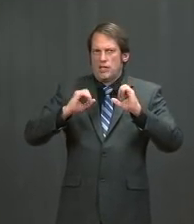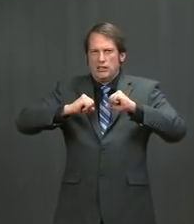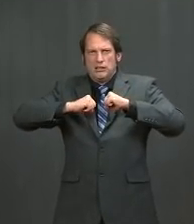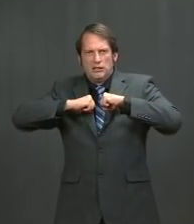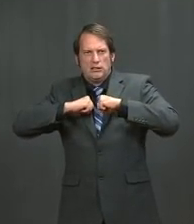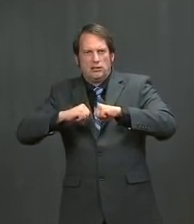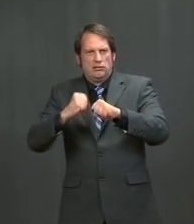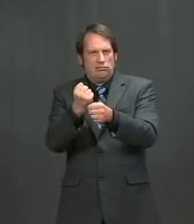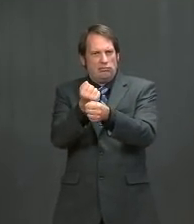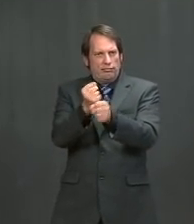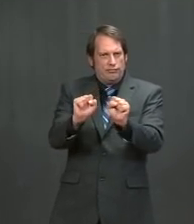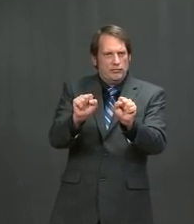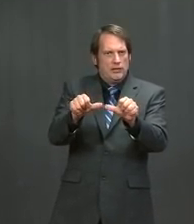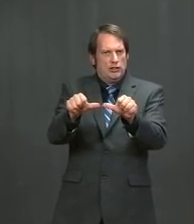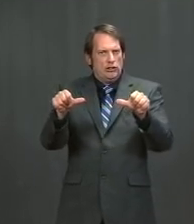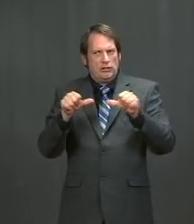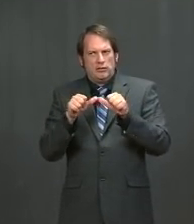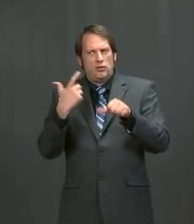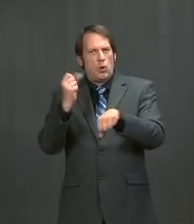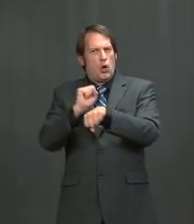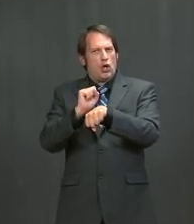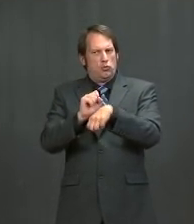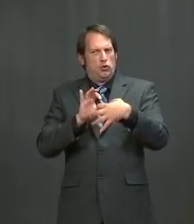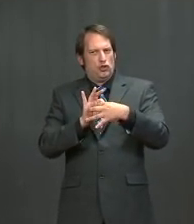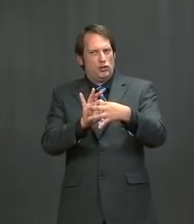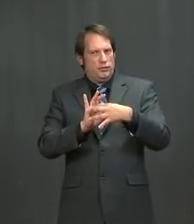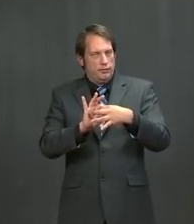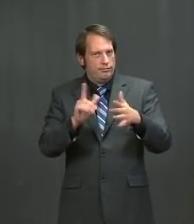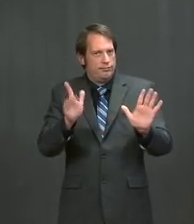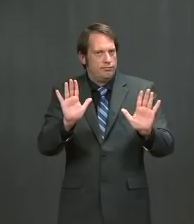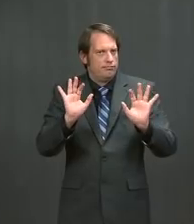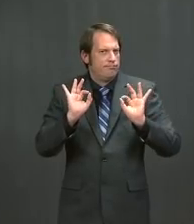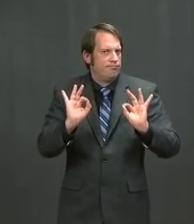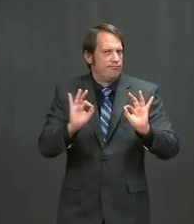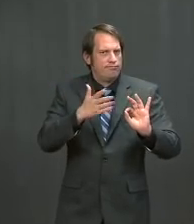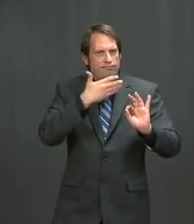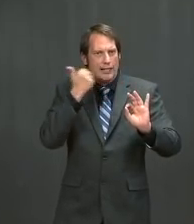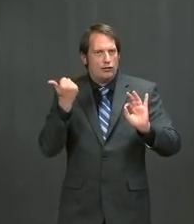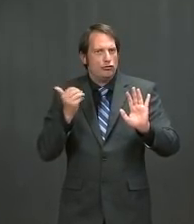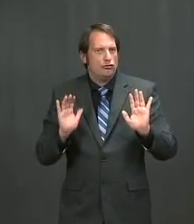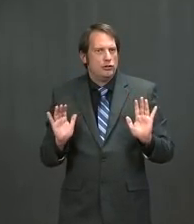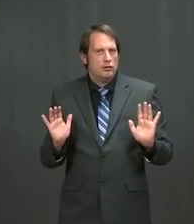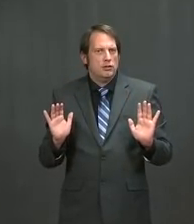to deepen our close coordination across a variety of areas, including supply chains, as Secretary of State Blinken